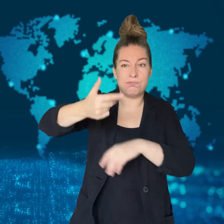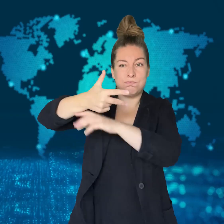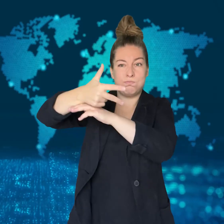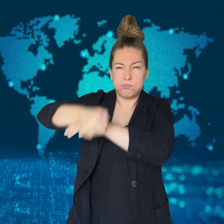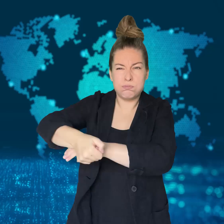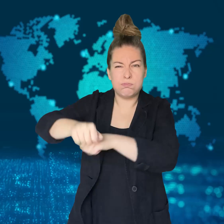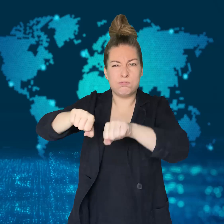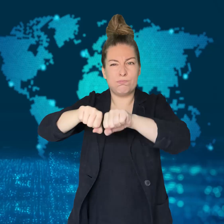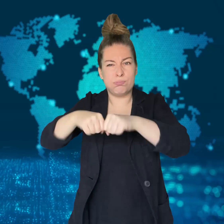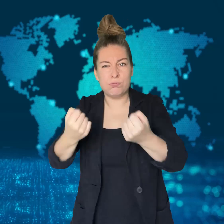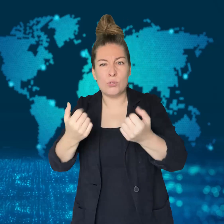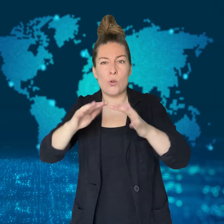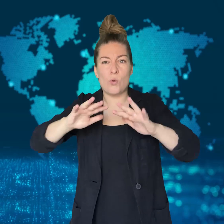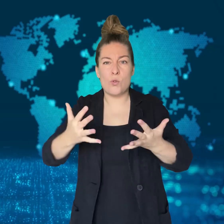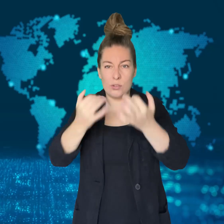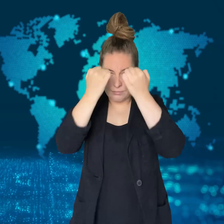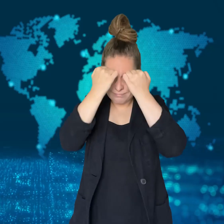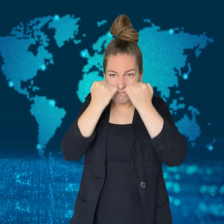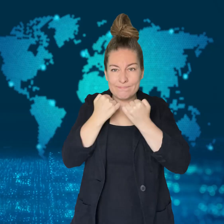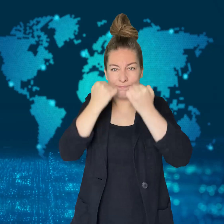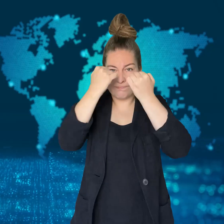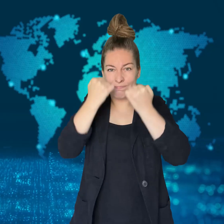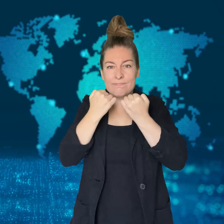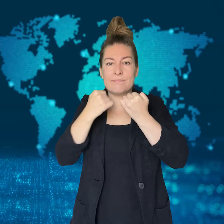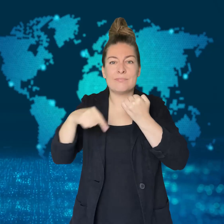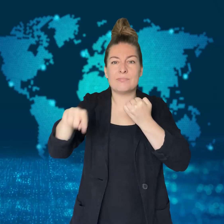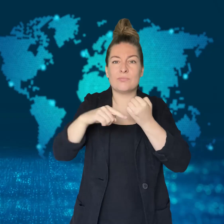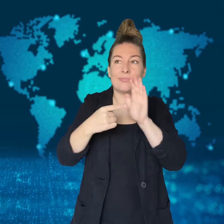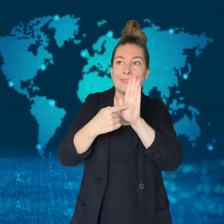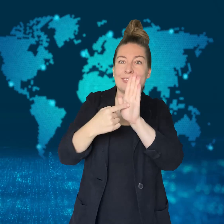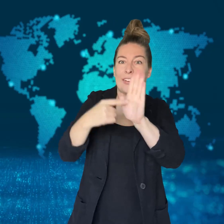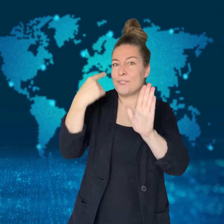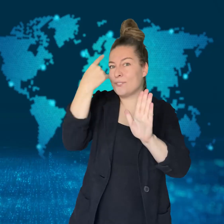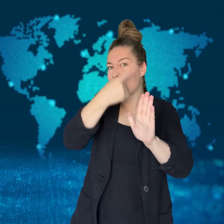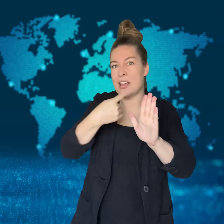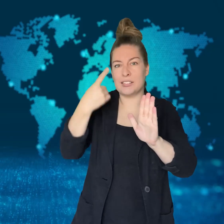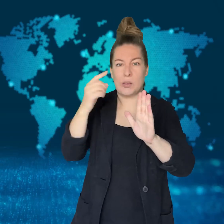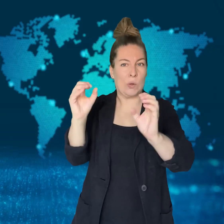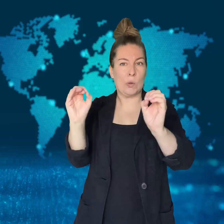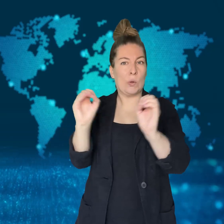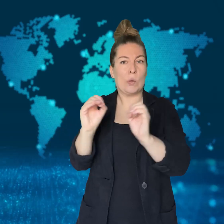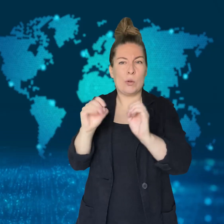Many countries struggle with